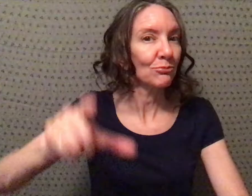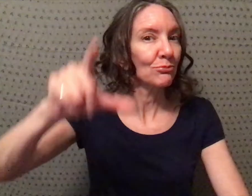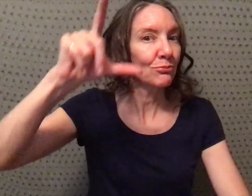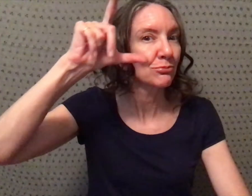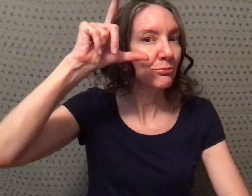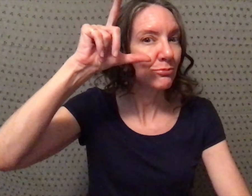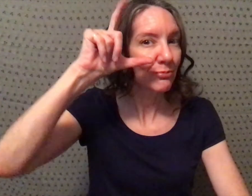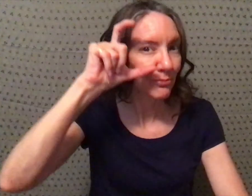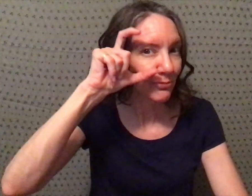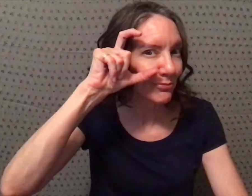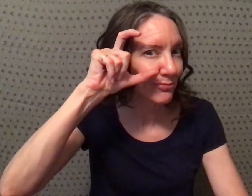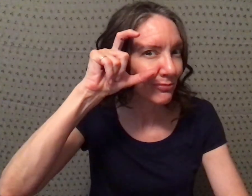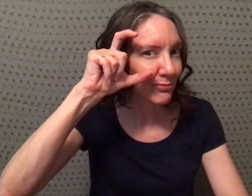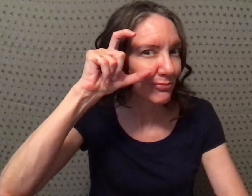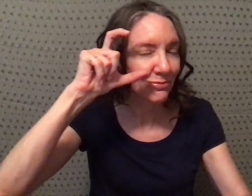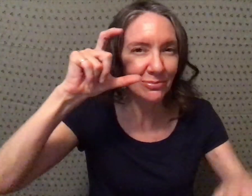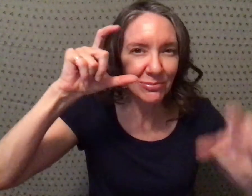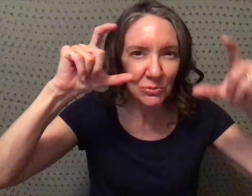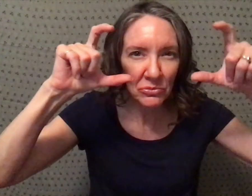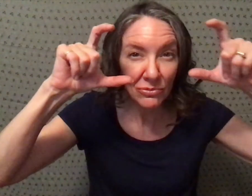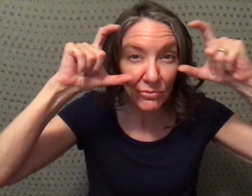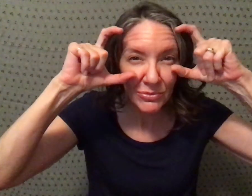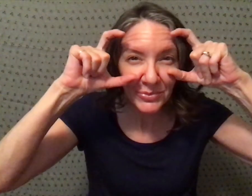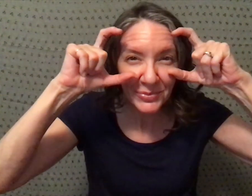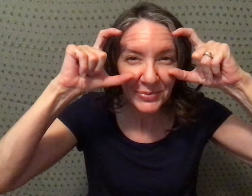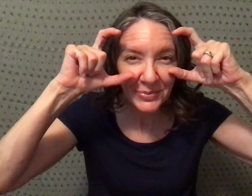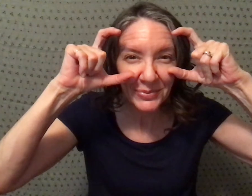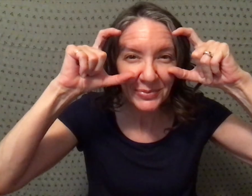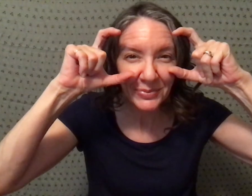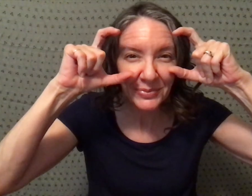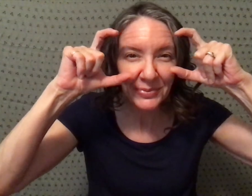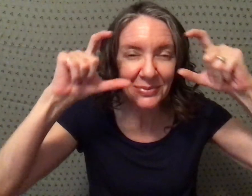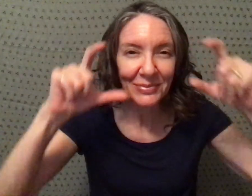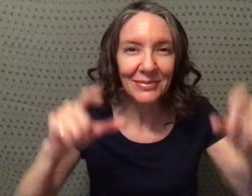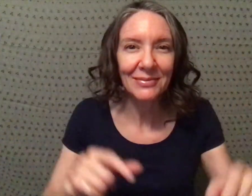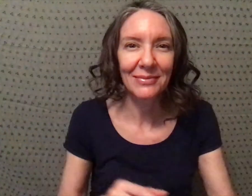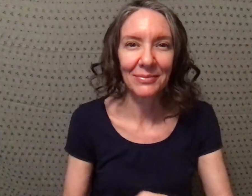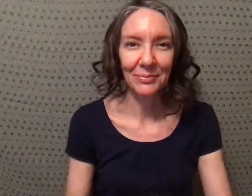handshape around your eye socket to indicate the shape and size of the